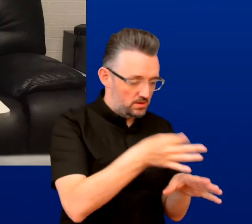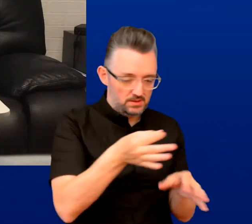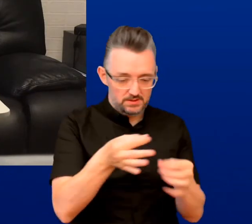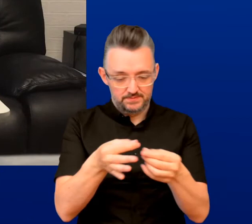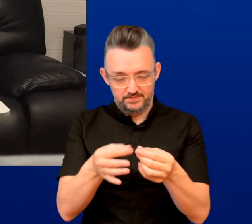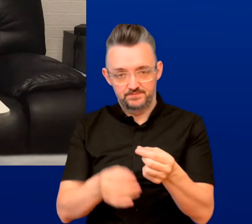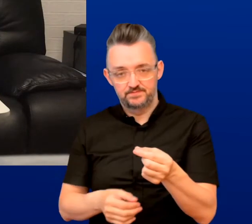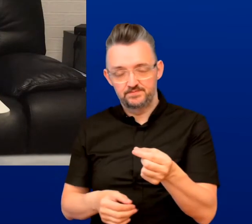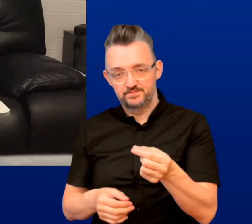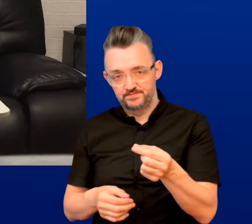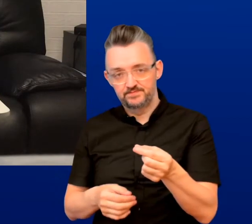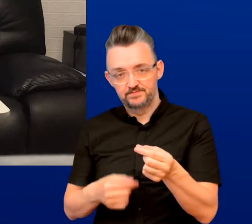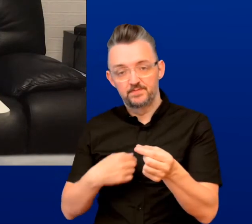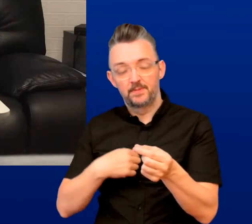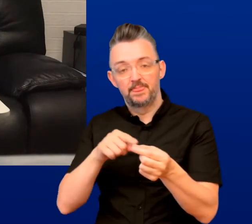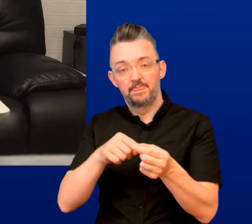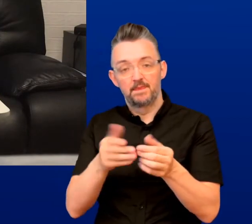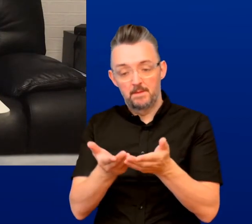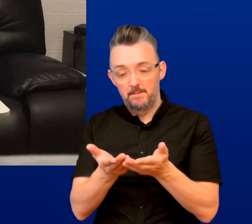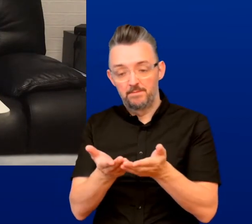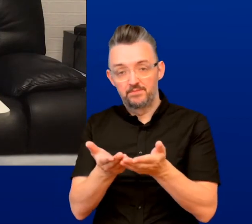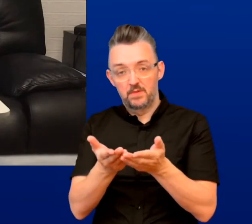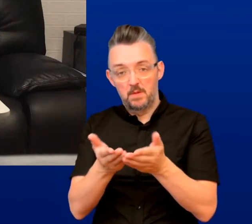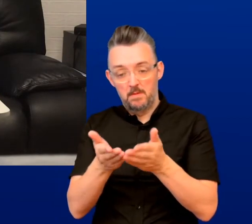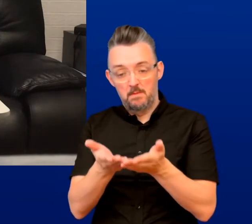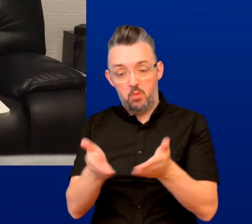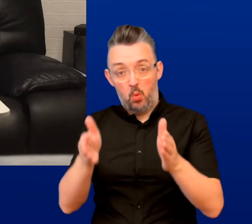What I do is I take the bowl and actually put it on